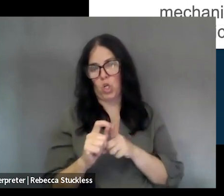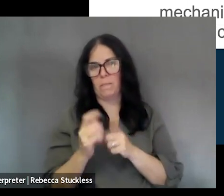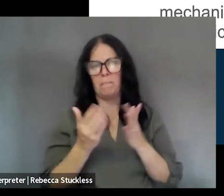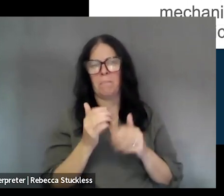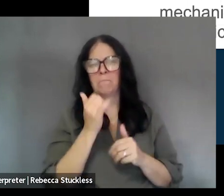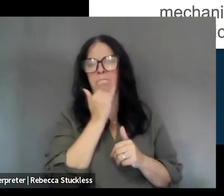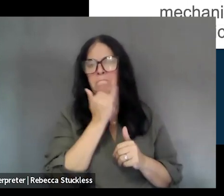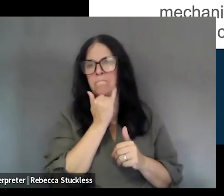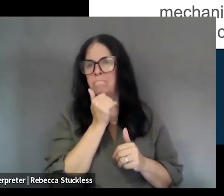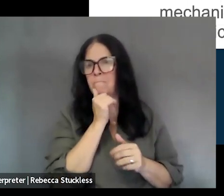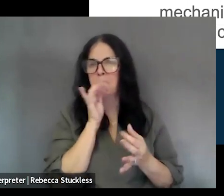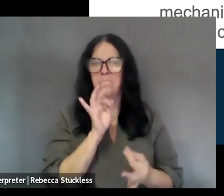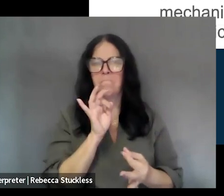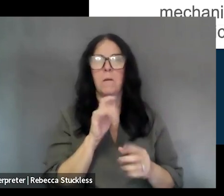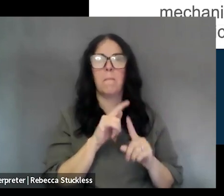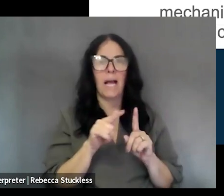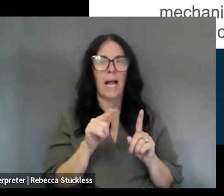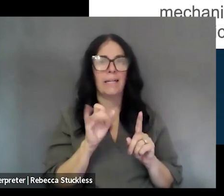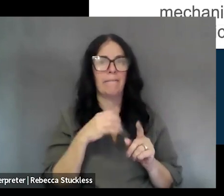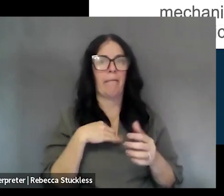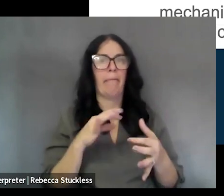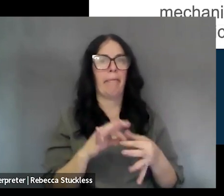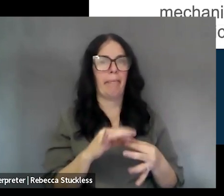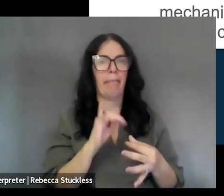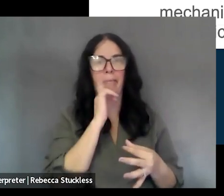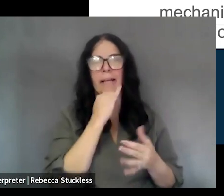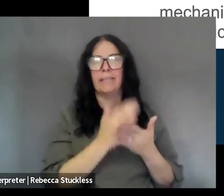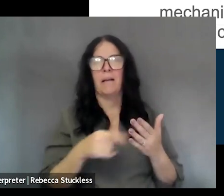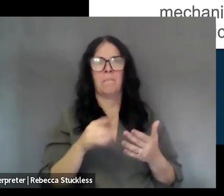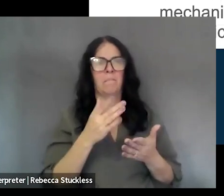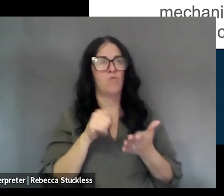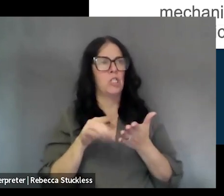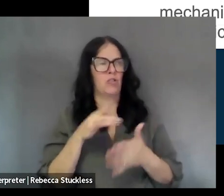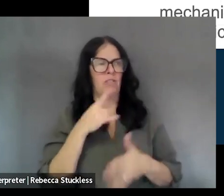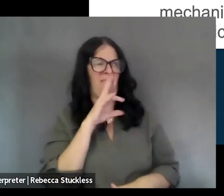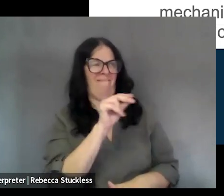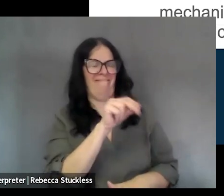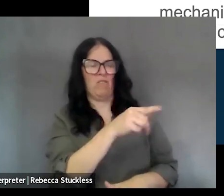way, so I wouldn't be surprised if I got some push back from a researcher, but I'm just going to just